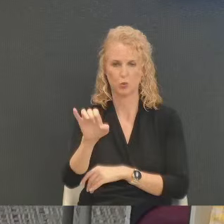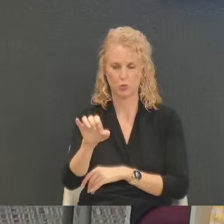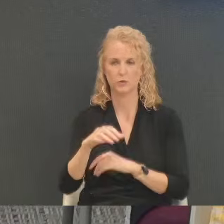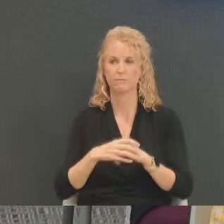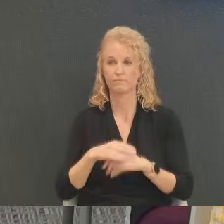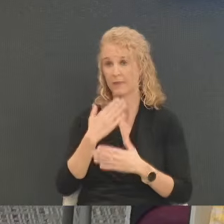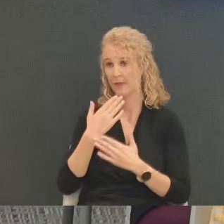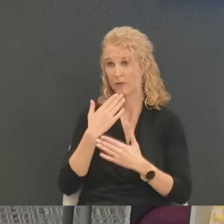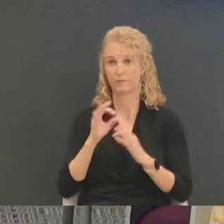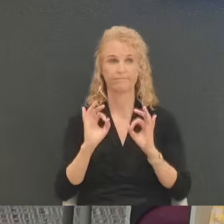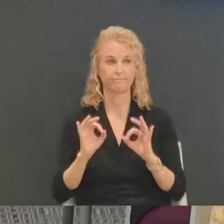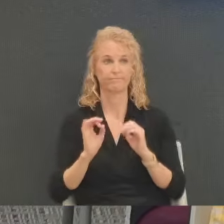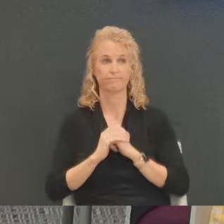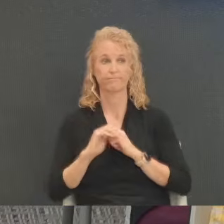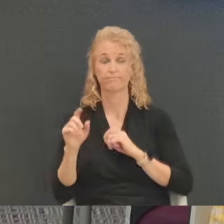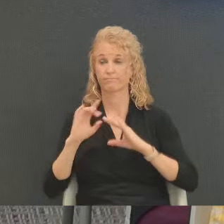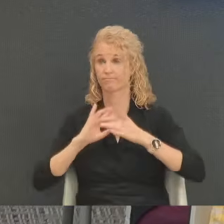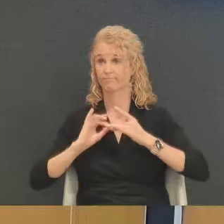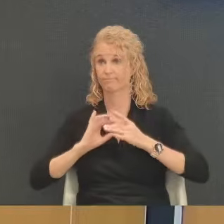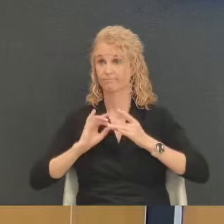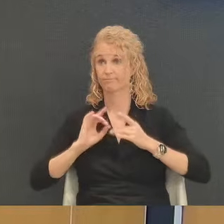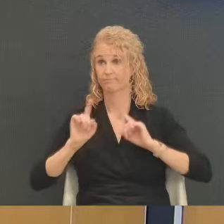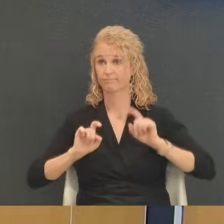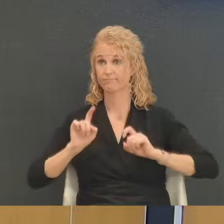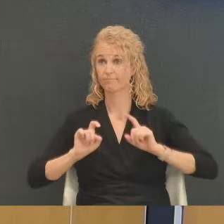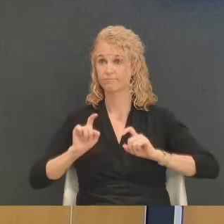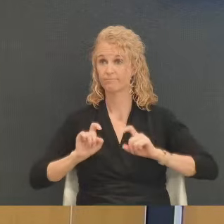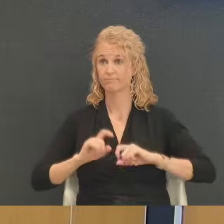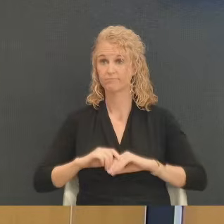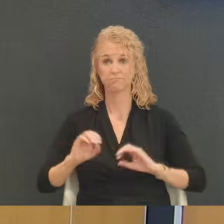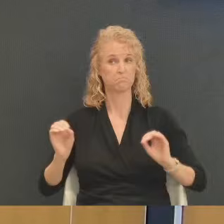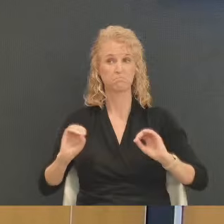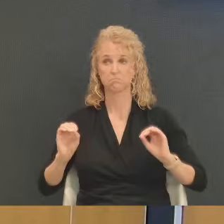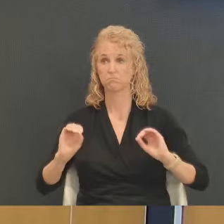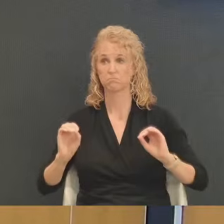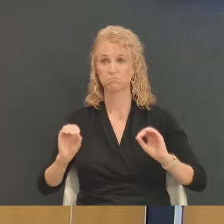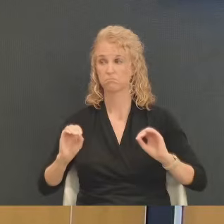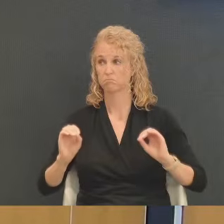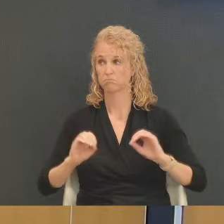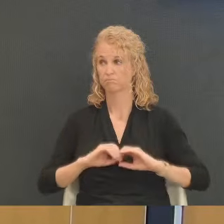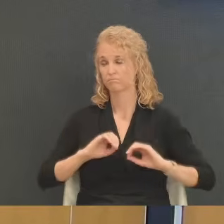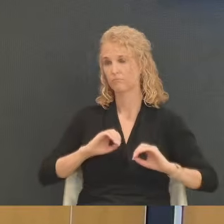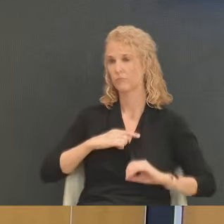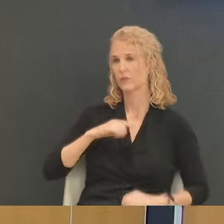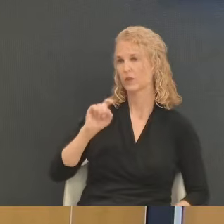you any comments or questions no questions or comments I have a question just because of the